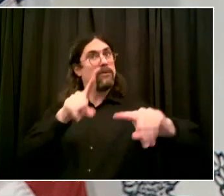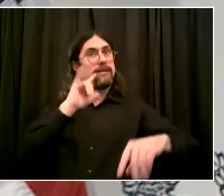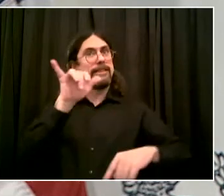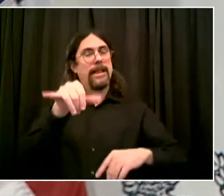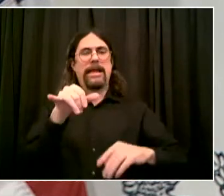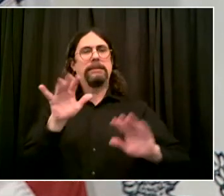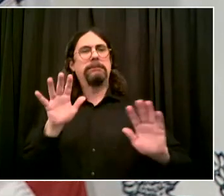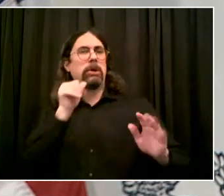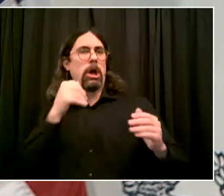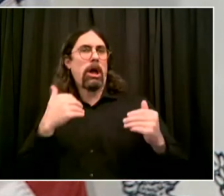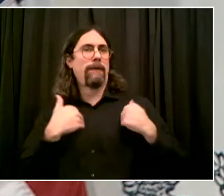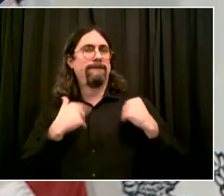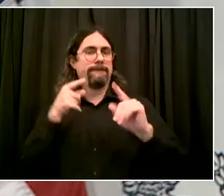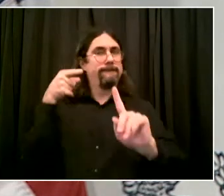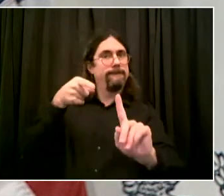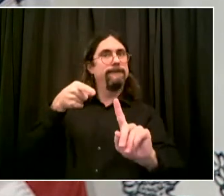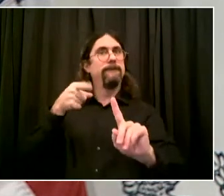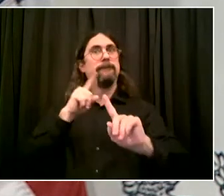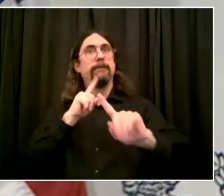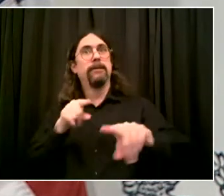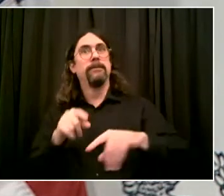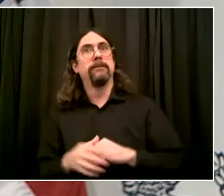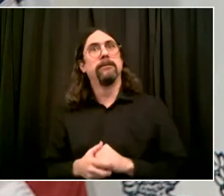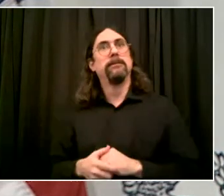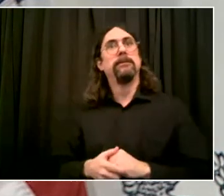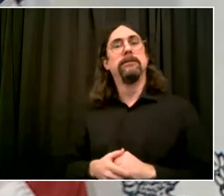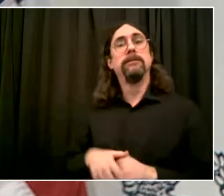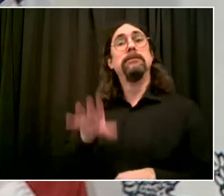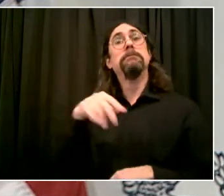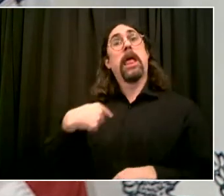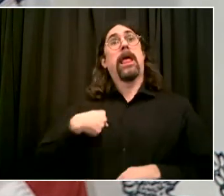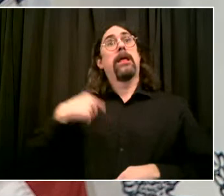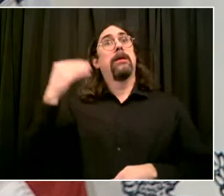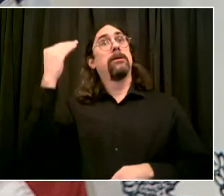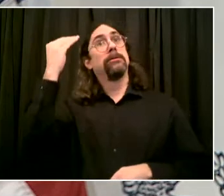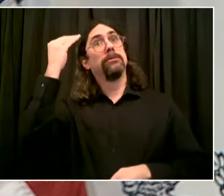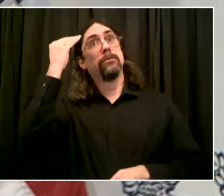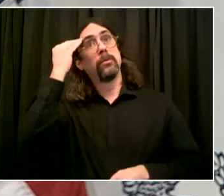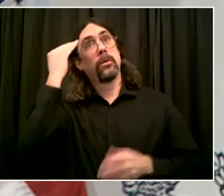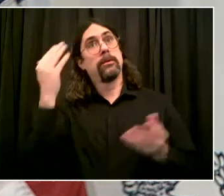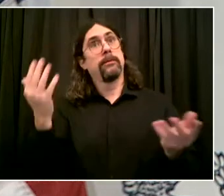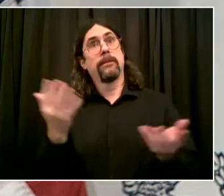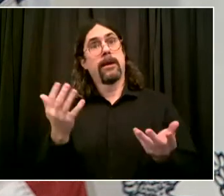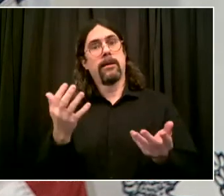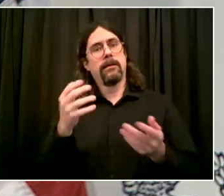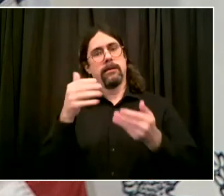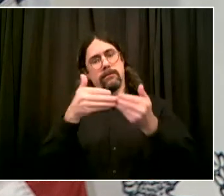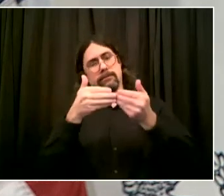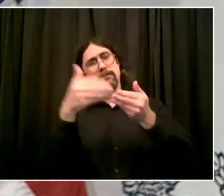AND DO THINGS DIFFERENTNTYL AND I WANT TO MAKE SURE WE ARE LEARNING SSLEONONS. I'M ABSOLUTELY DEVOTED TO MAKING A HOST OF REFORMS,S,NO T T